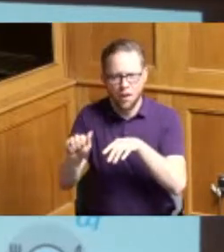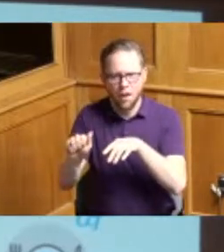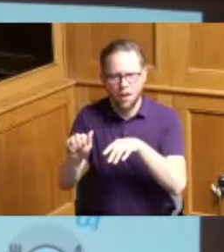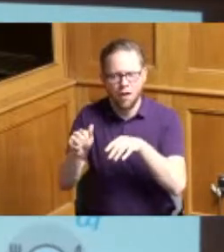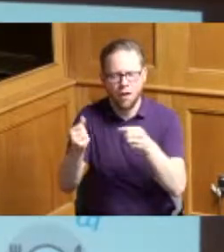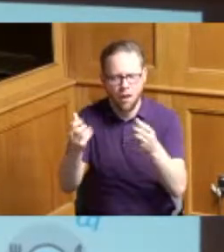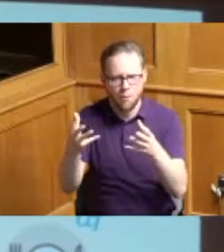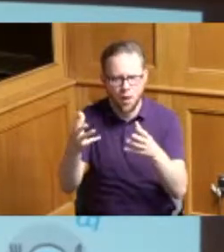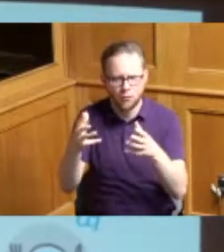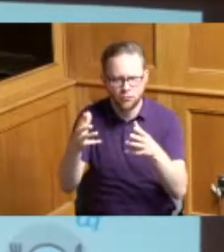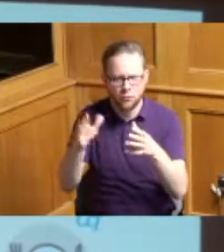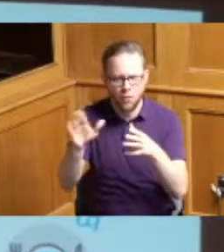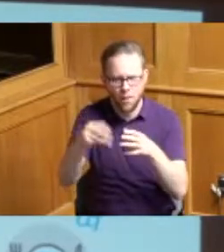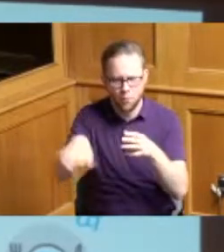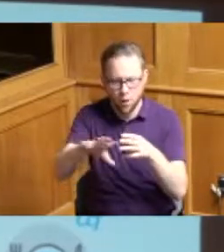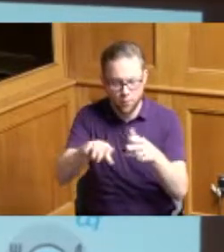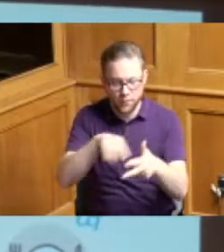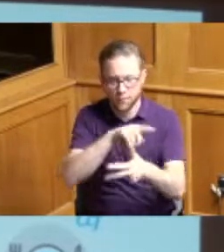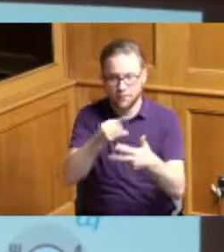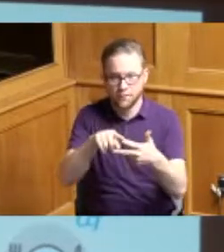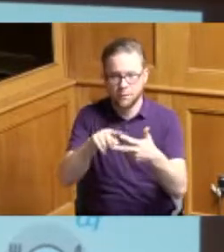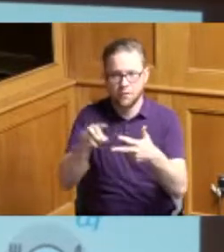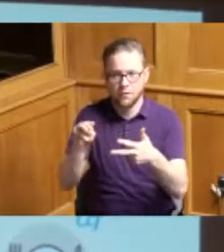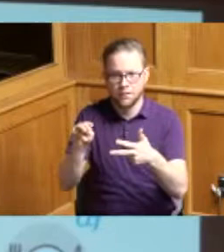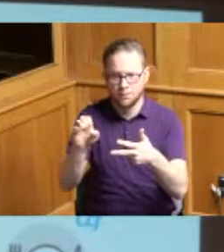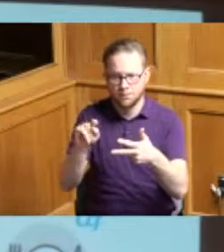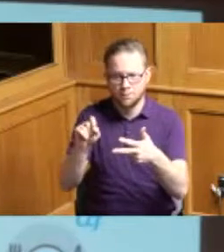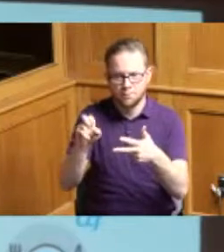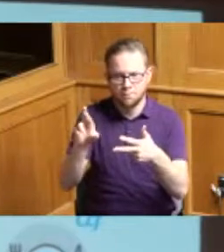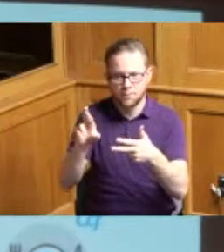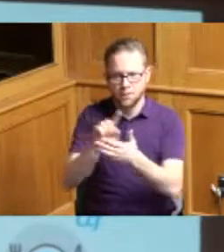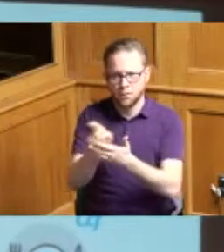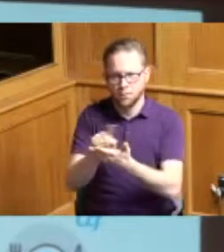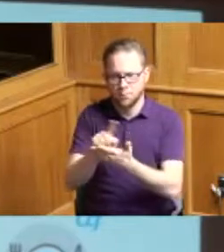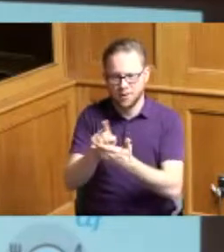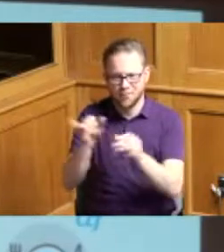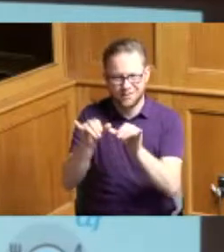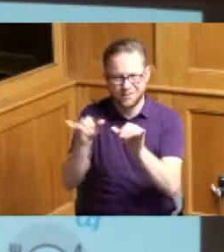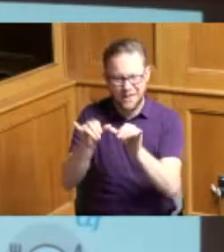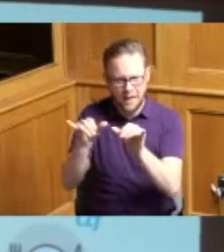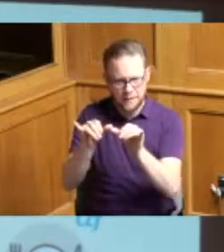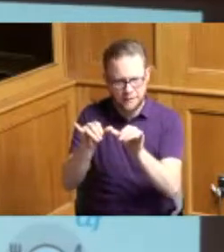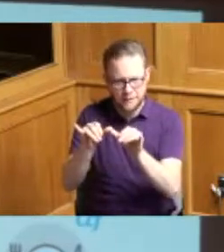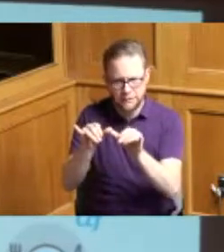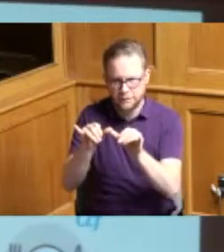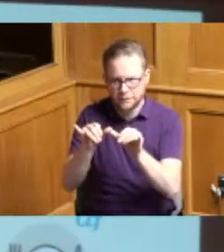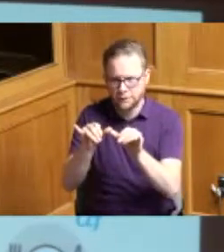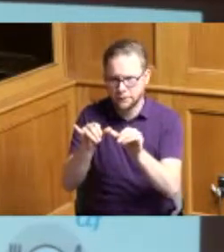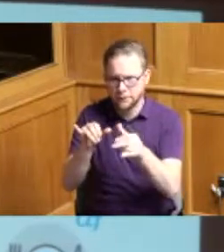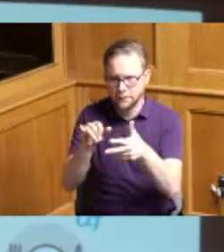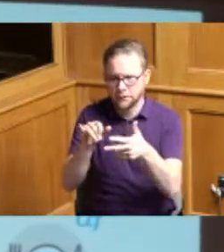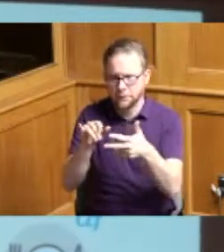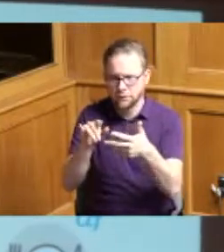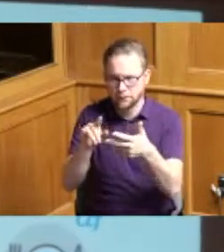on the property the second meter size what size meter which is lets you know what the the minimum